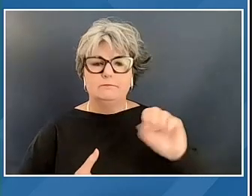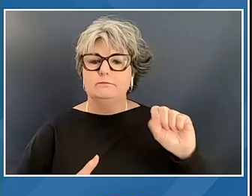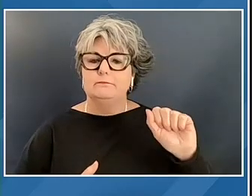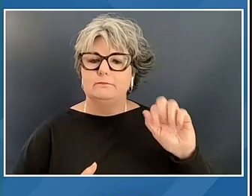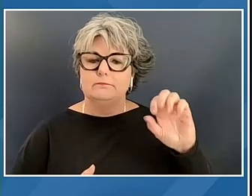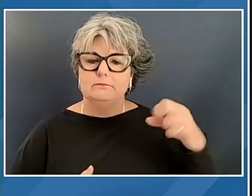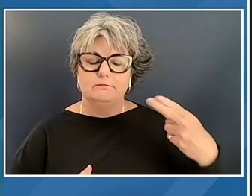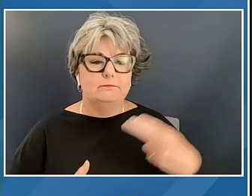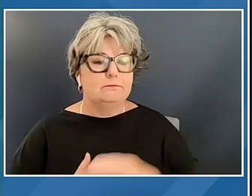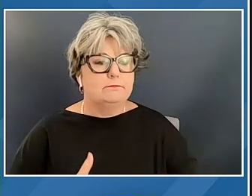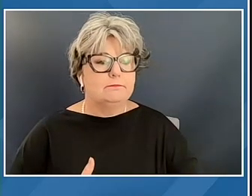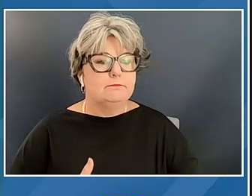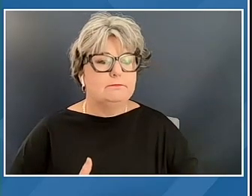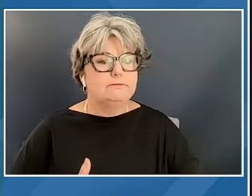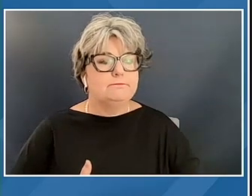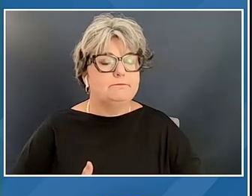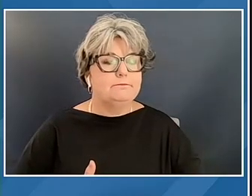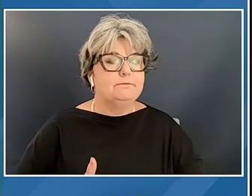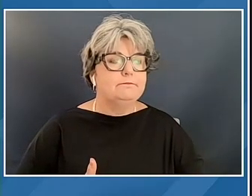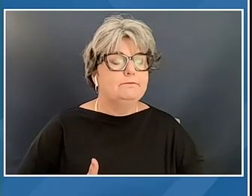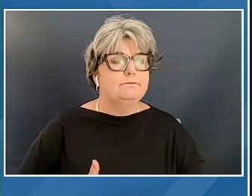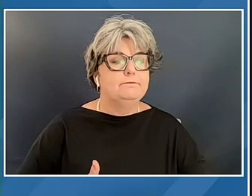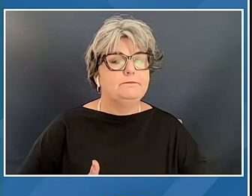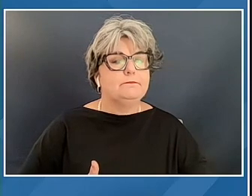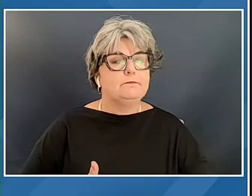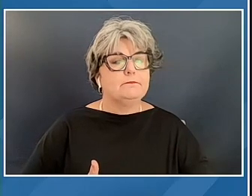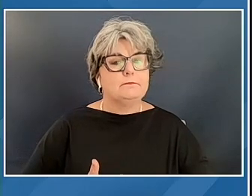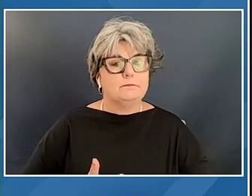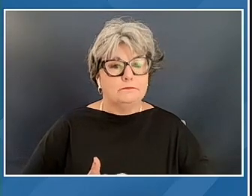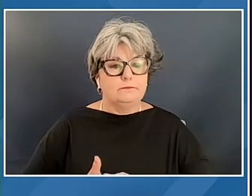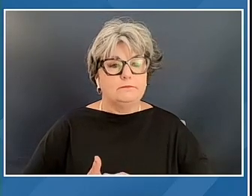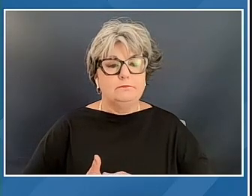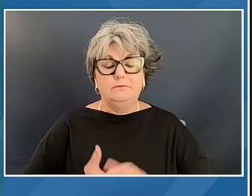So we can take a quick consensus on what